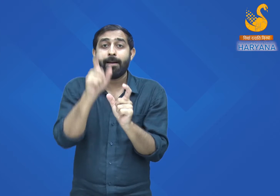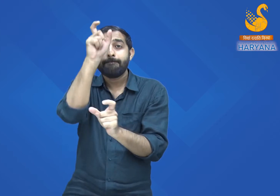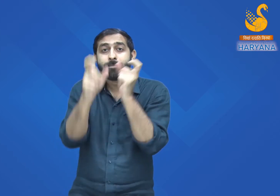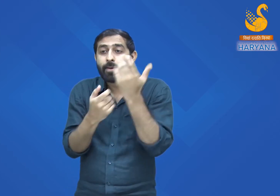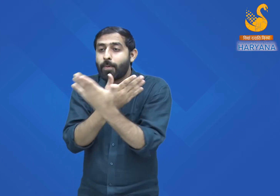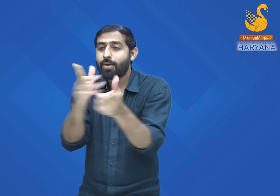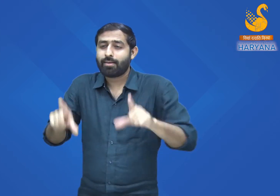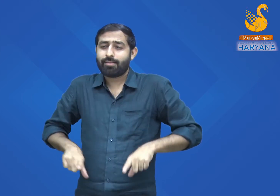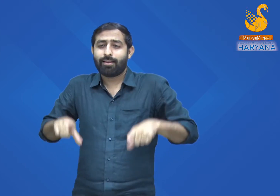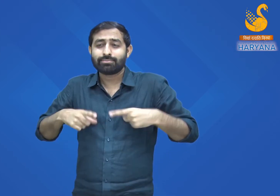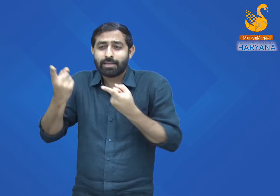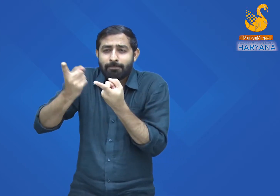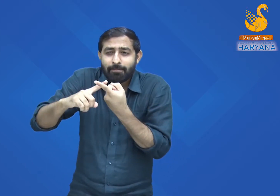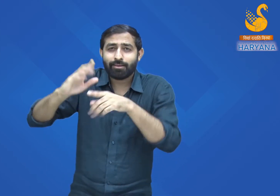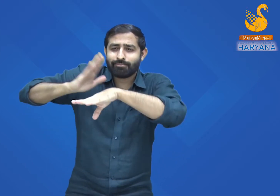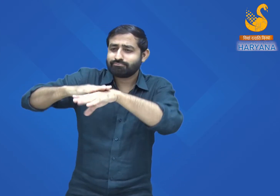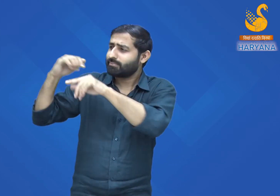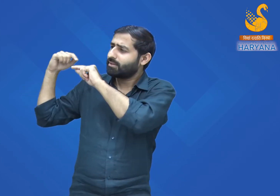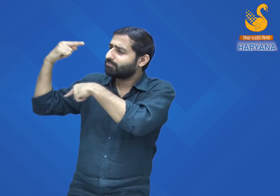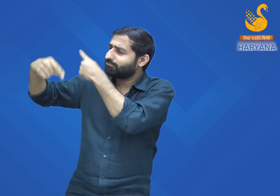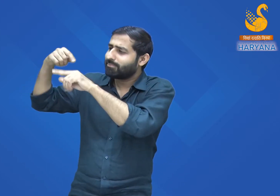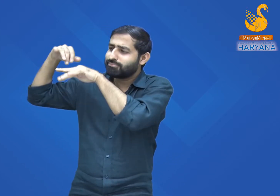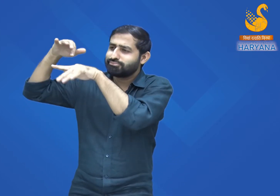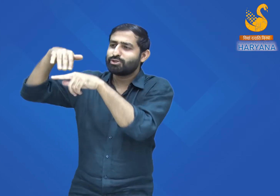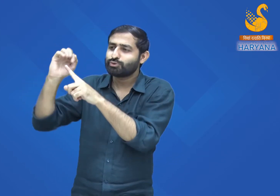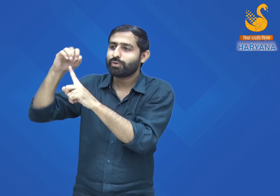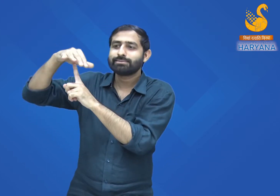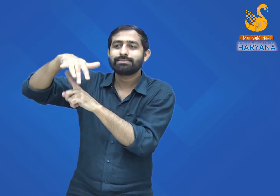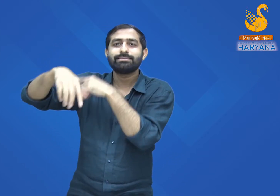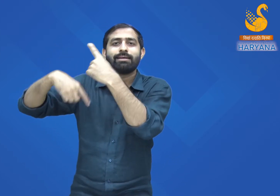Similarly the past flows through the present into the future,